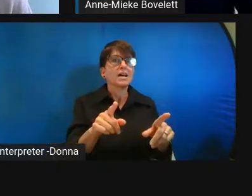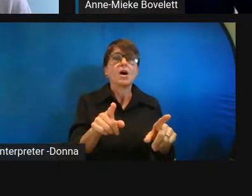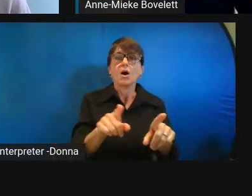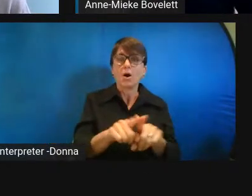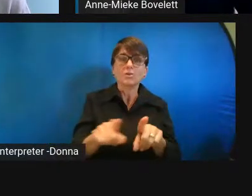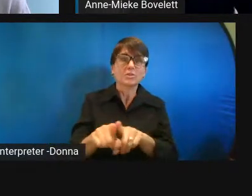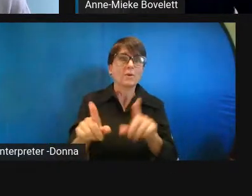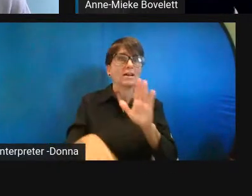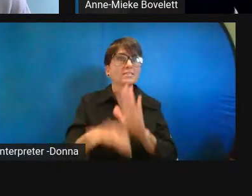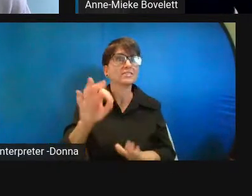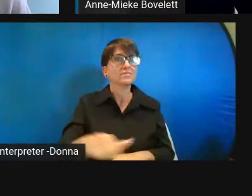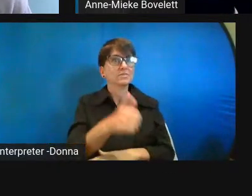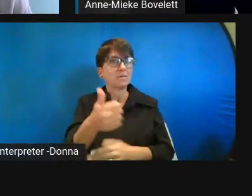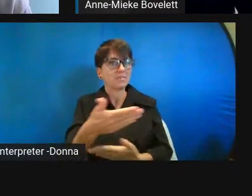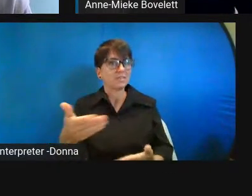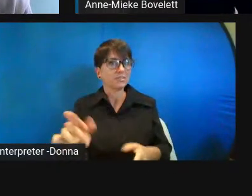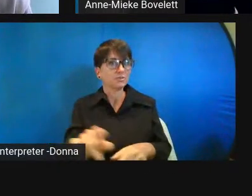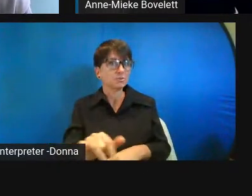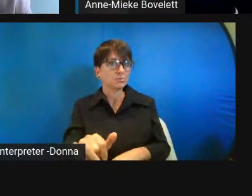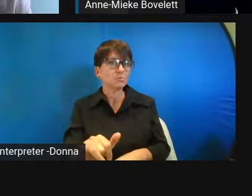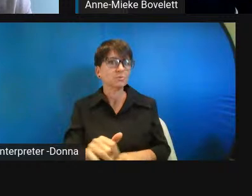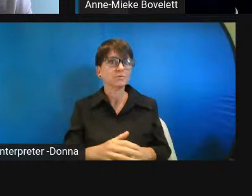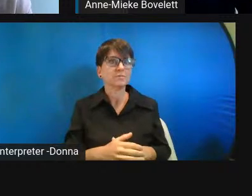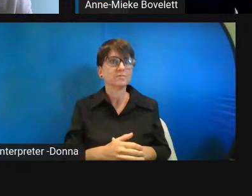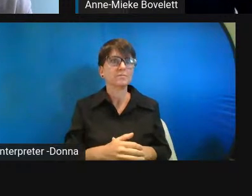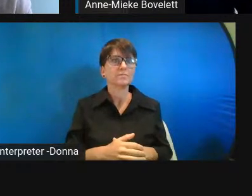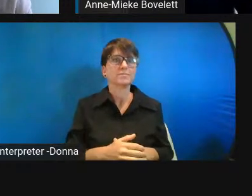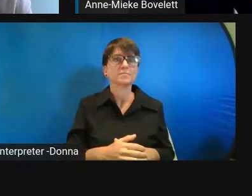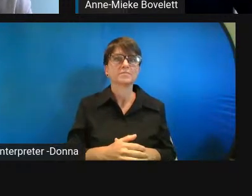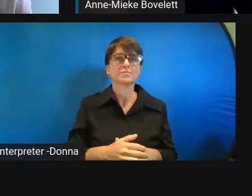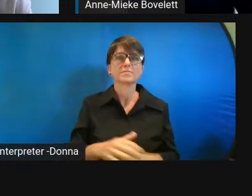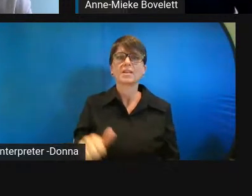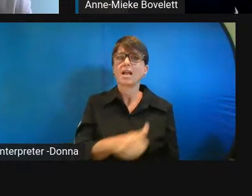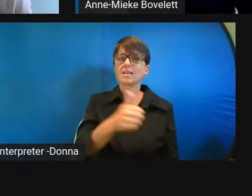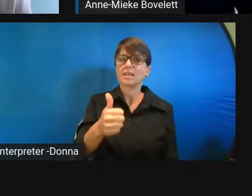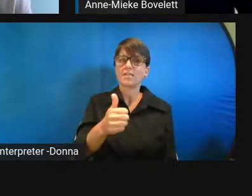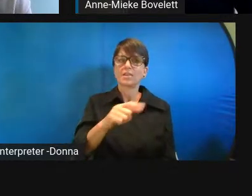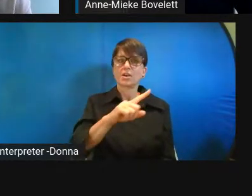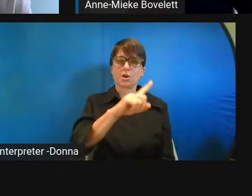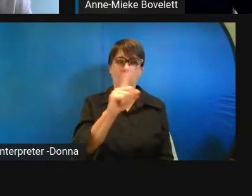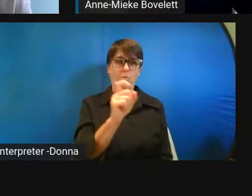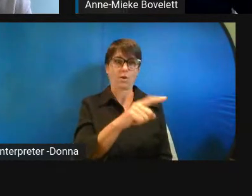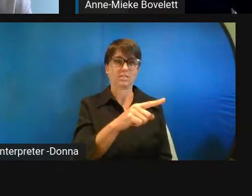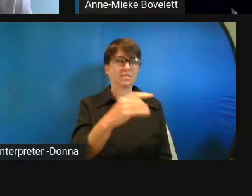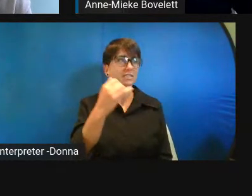they made this accessible one-time and goodbye, it is okay now. I discovered other things.